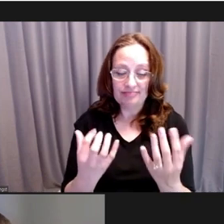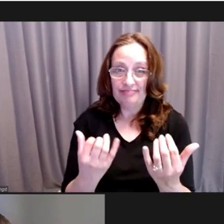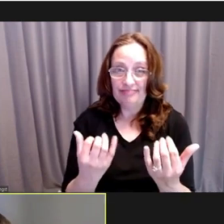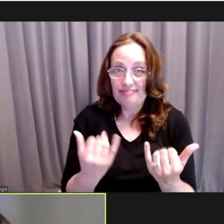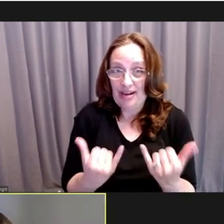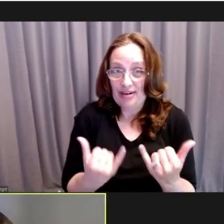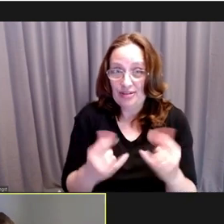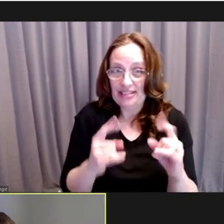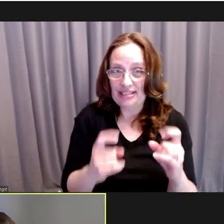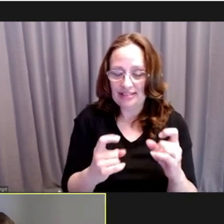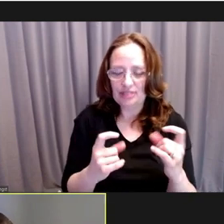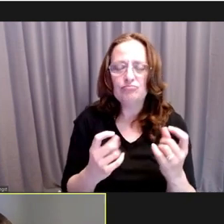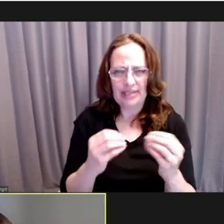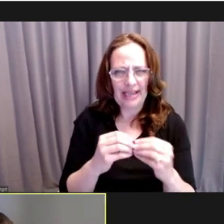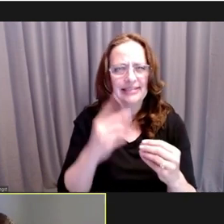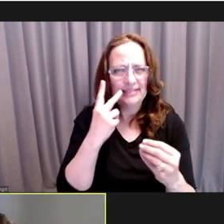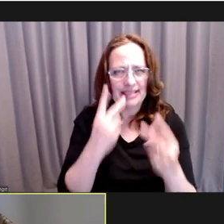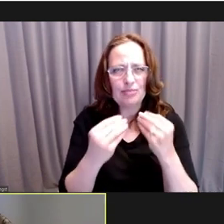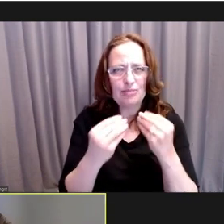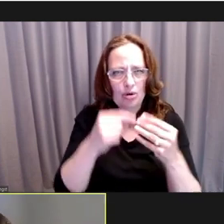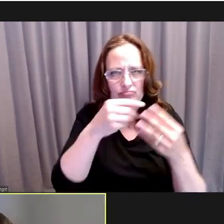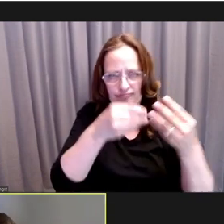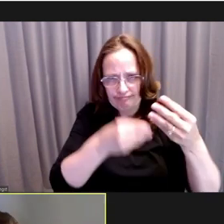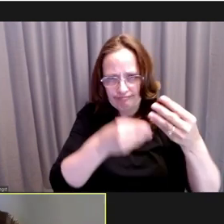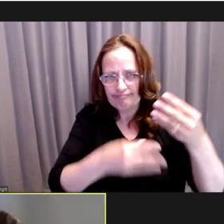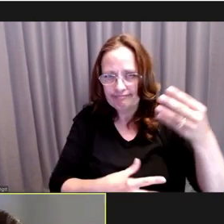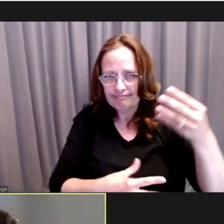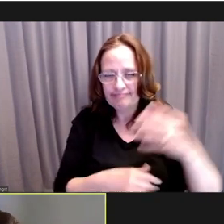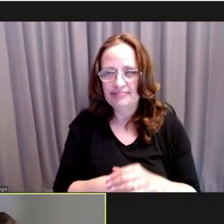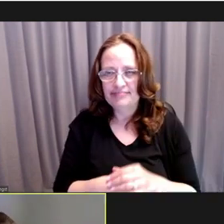This was a question actually posed by a parent earlier today.